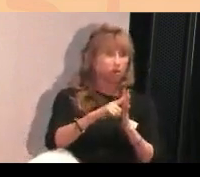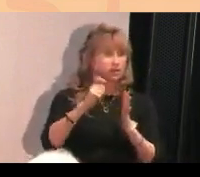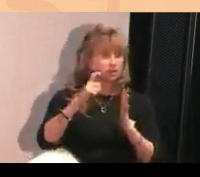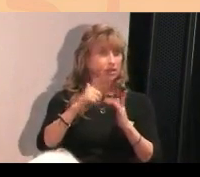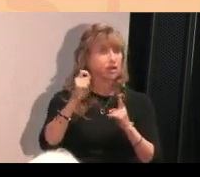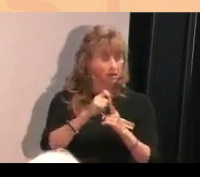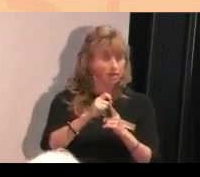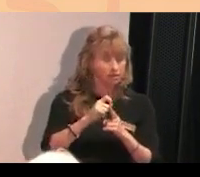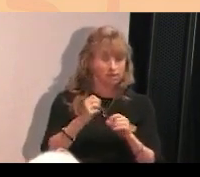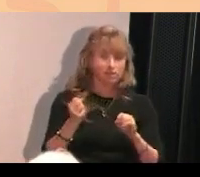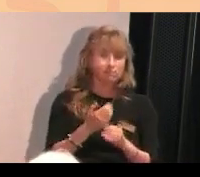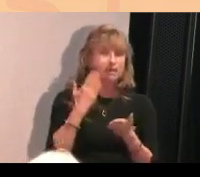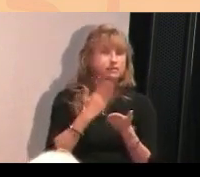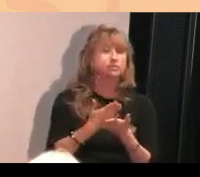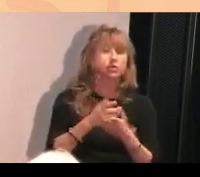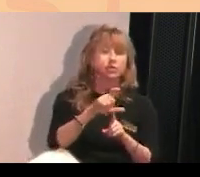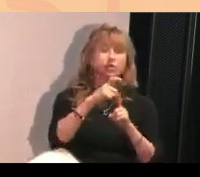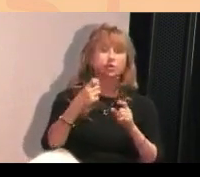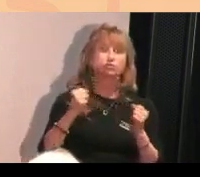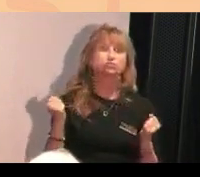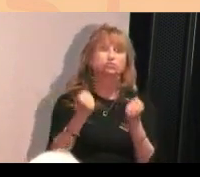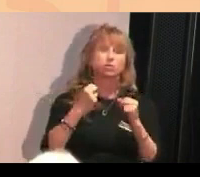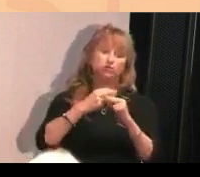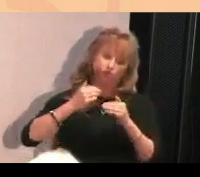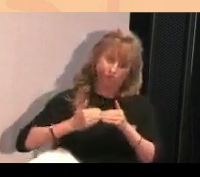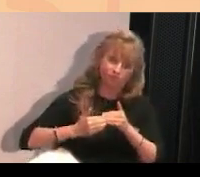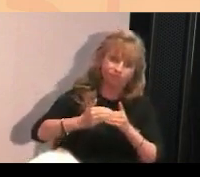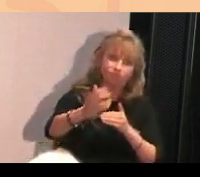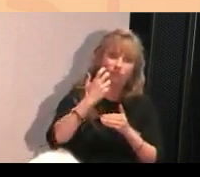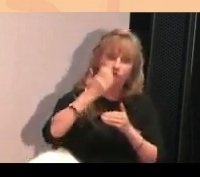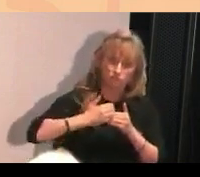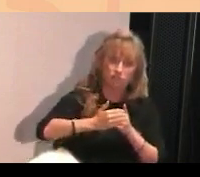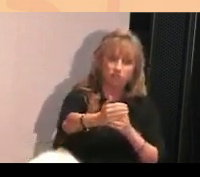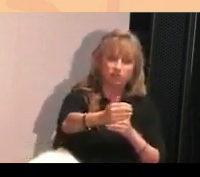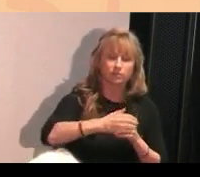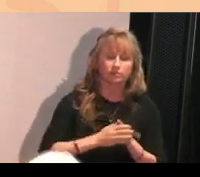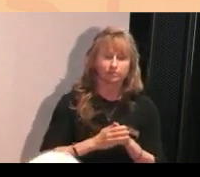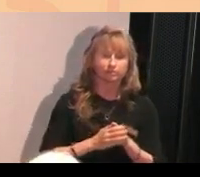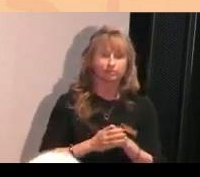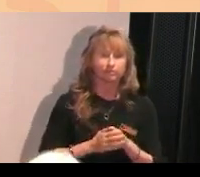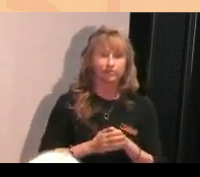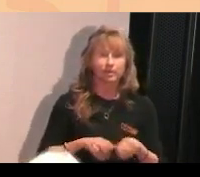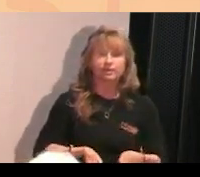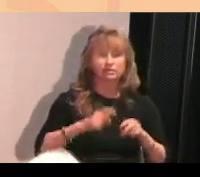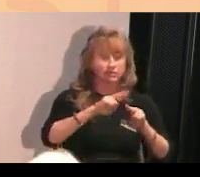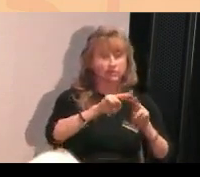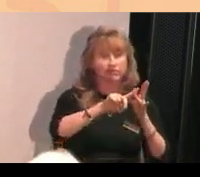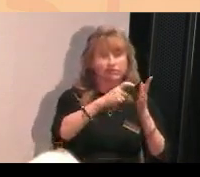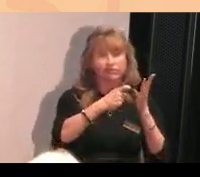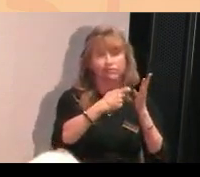strong for future generations across forums supporting cultural maintenance and identity